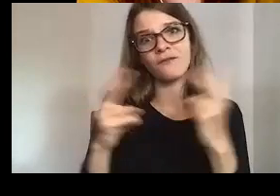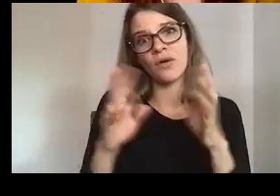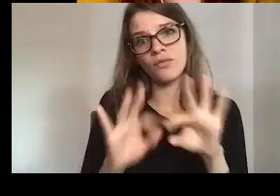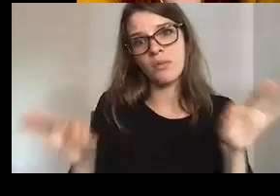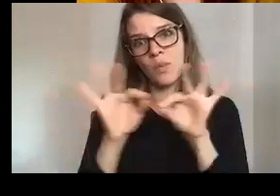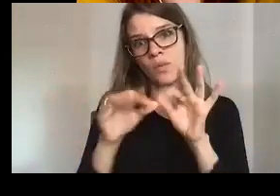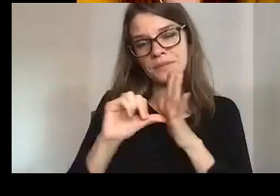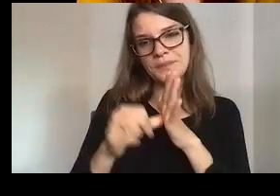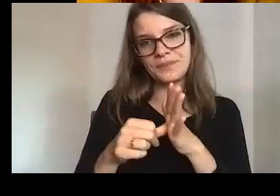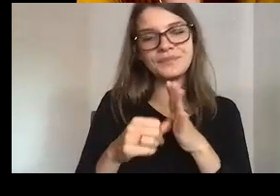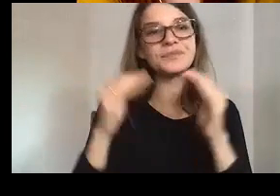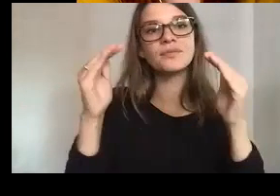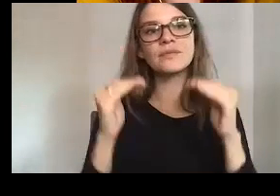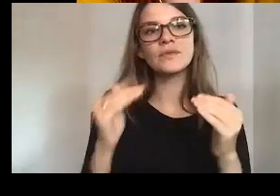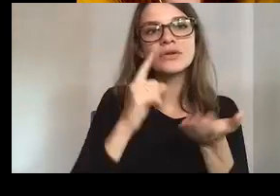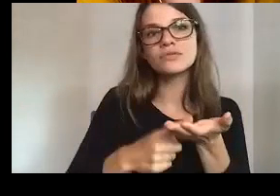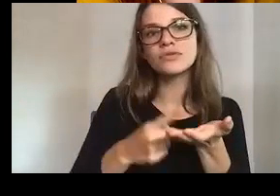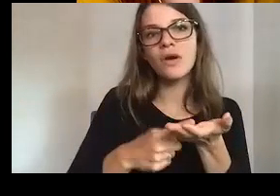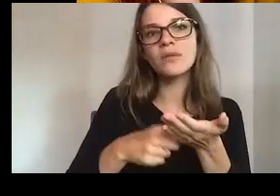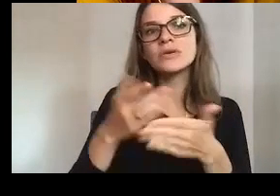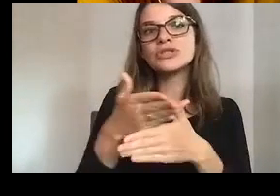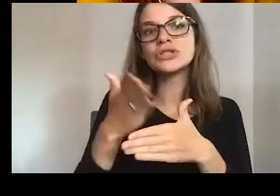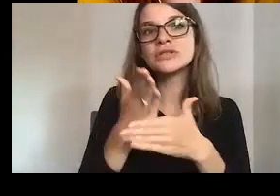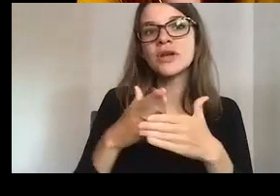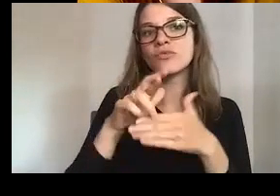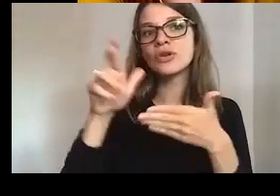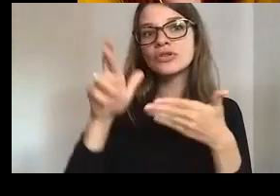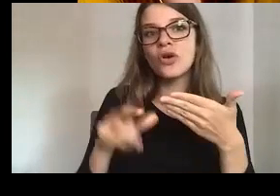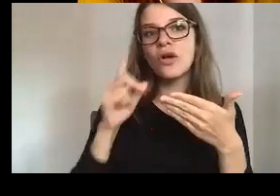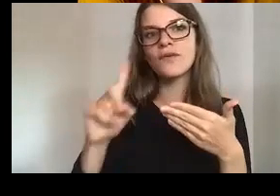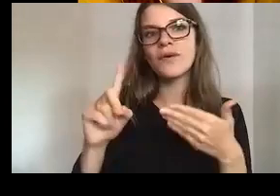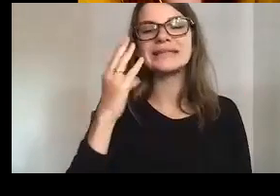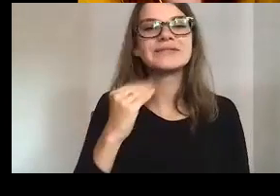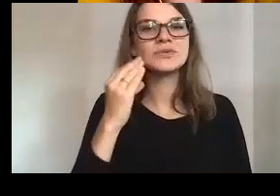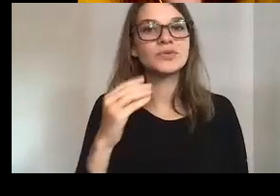and then to share some results of an experiences of using telehealth survey that I distributed